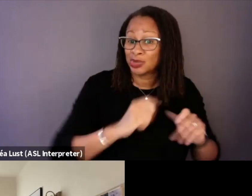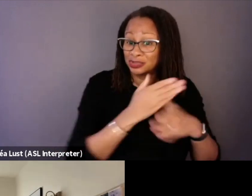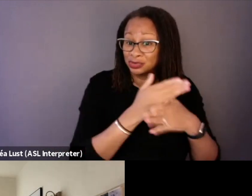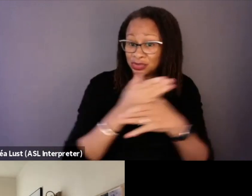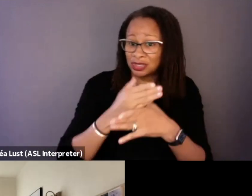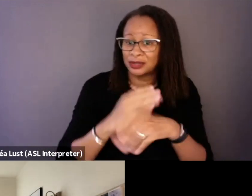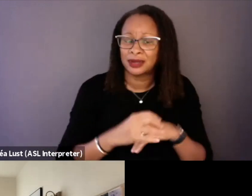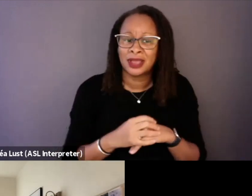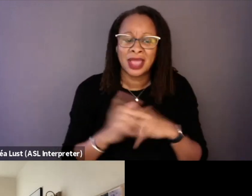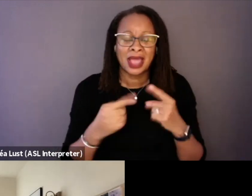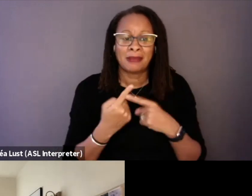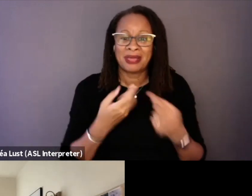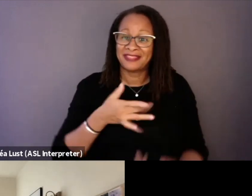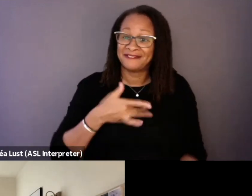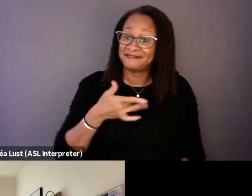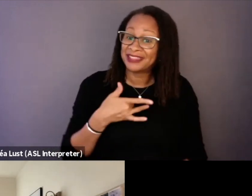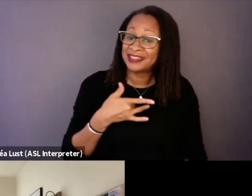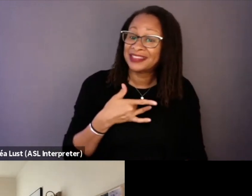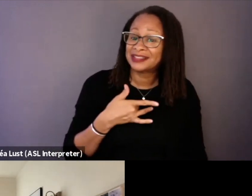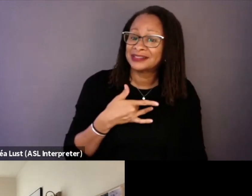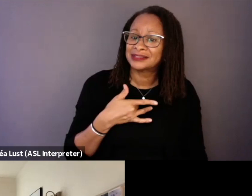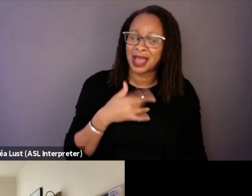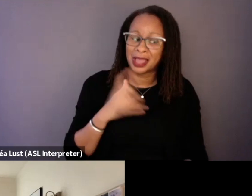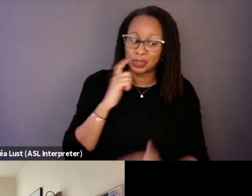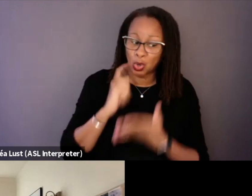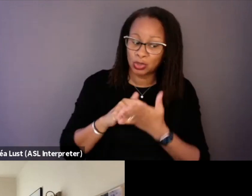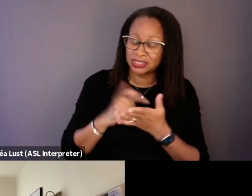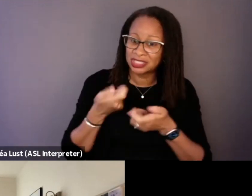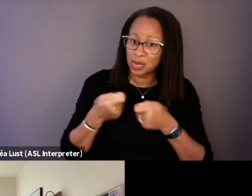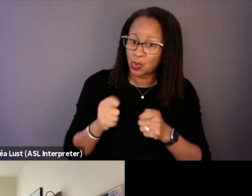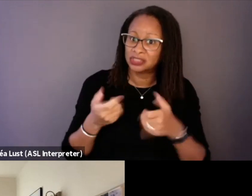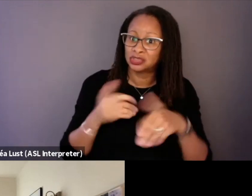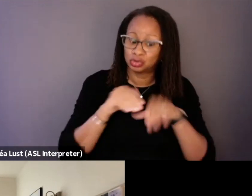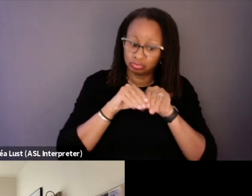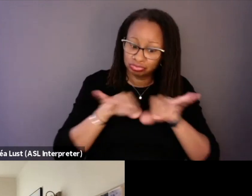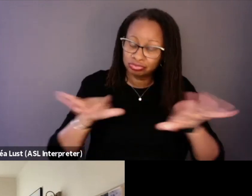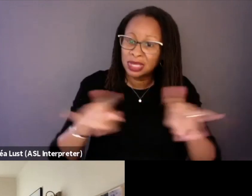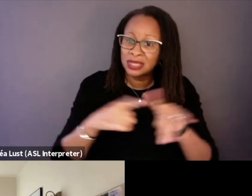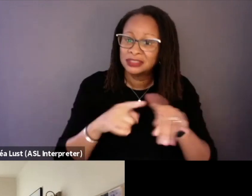about the feelings that I was trying to transmit and about the spirituality